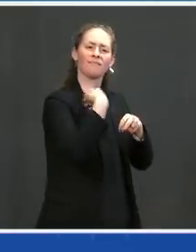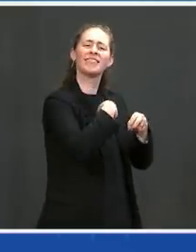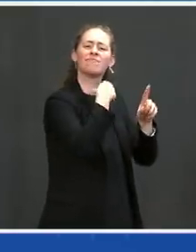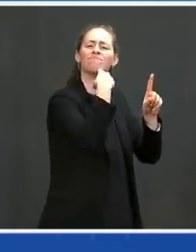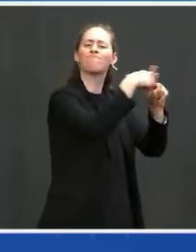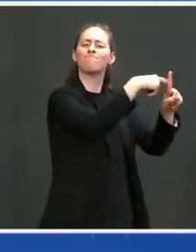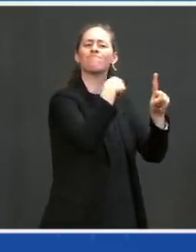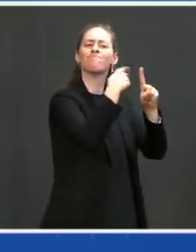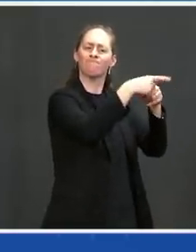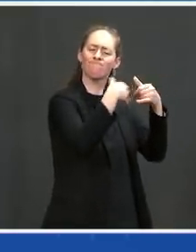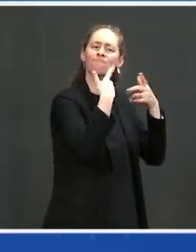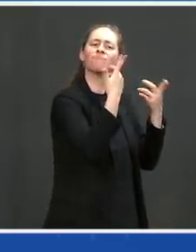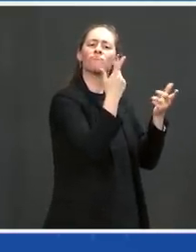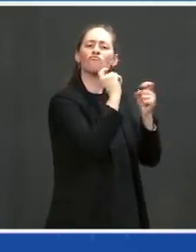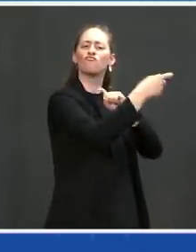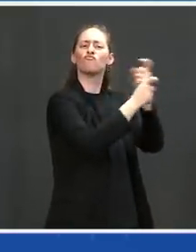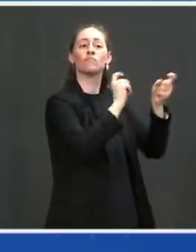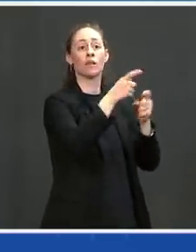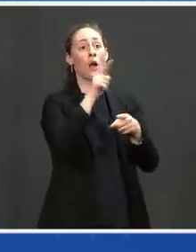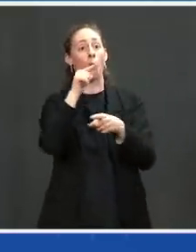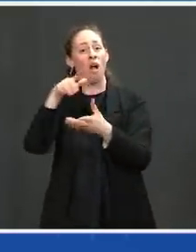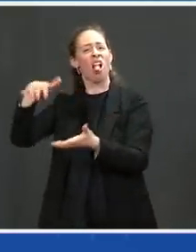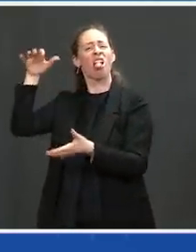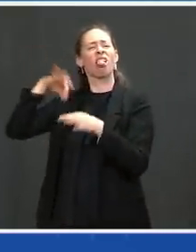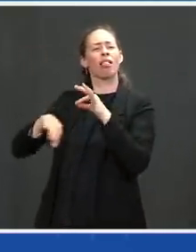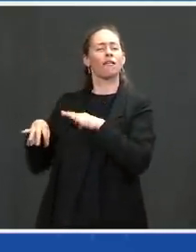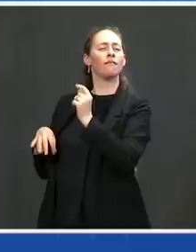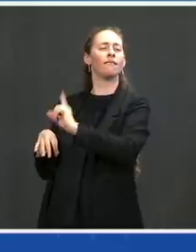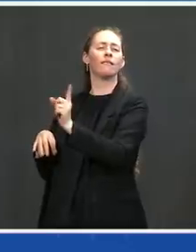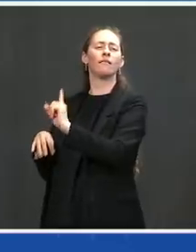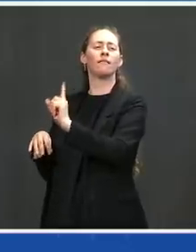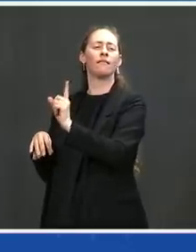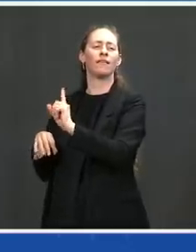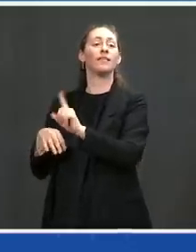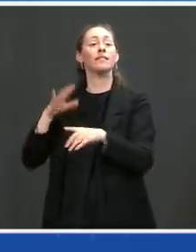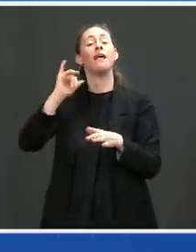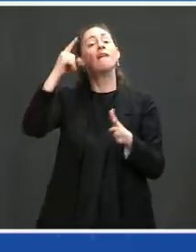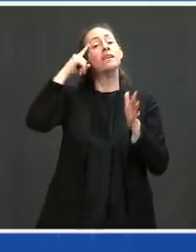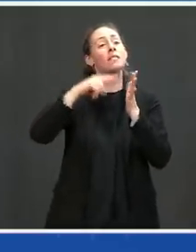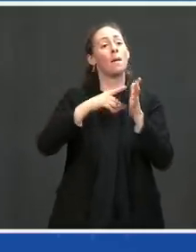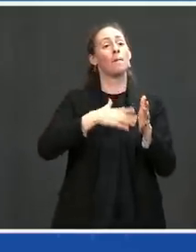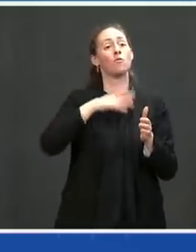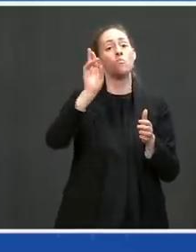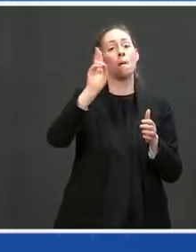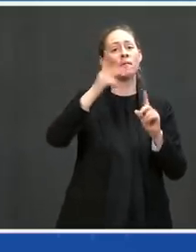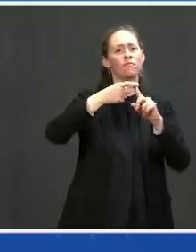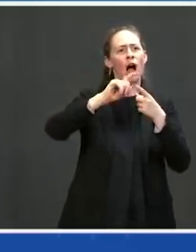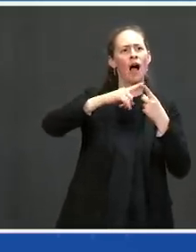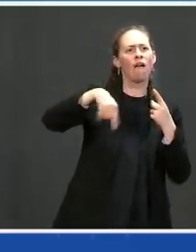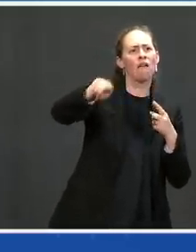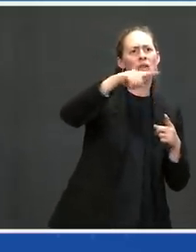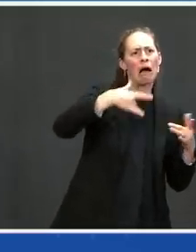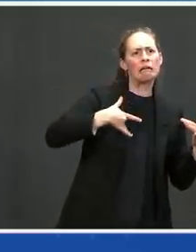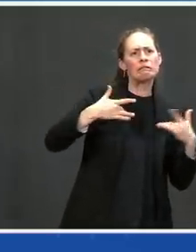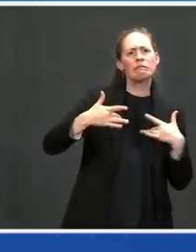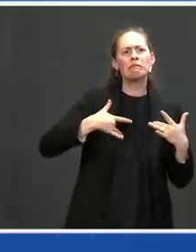that my Republican friends were worried about that the cost and the taxes that had to be had --